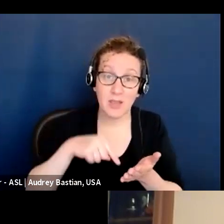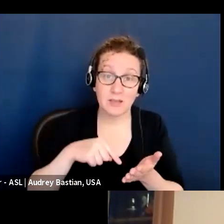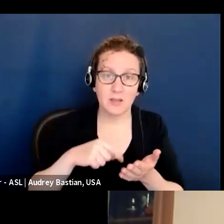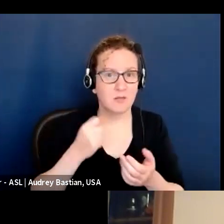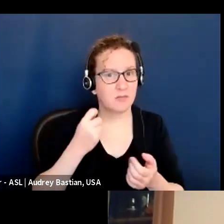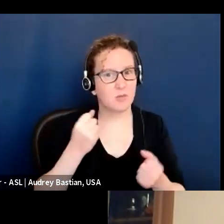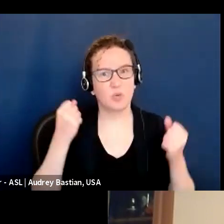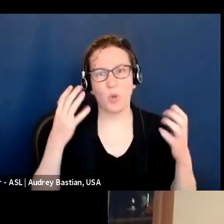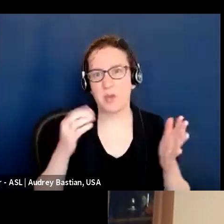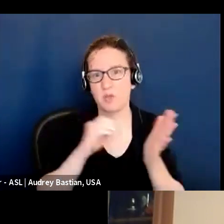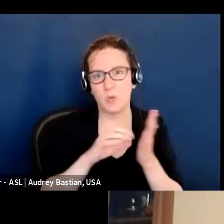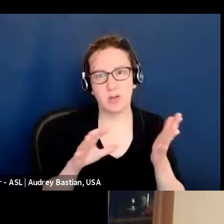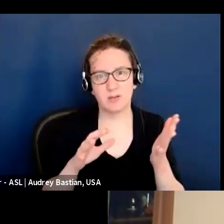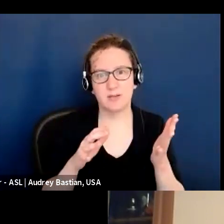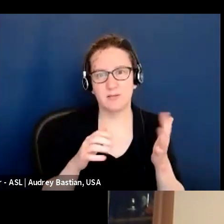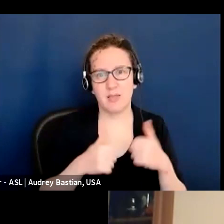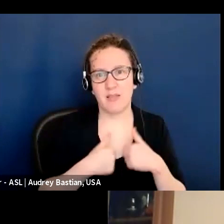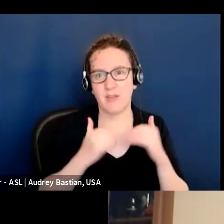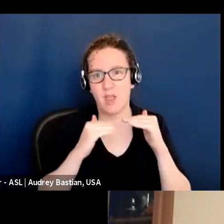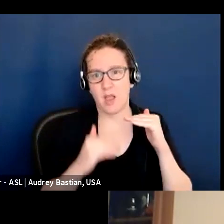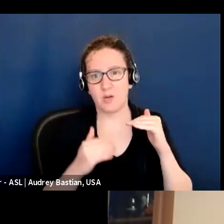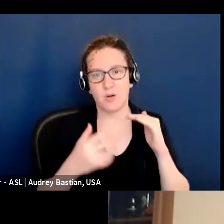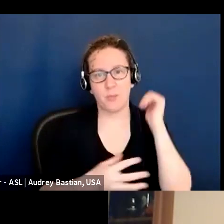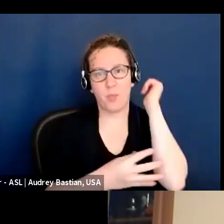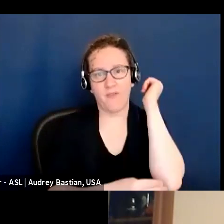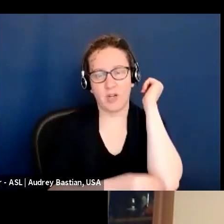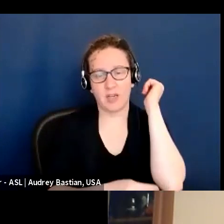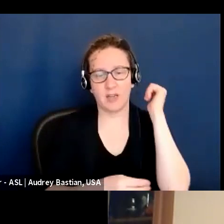students that are living under poverty. >> JUSTIN HARFORD: Raise money for study abroad